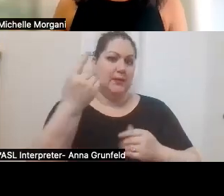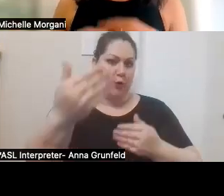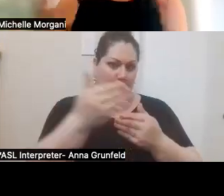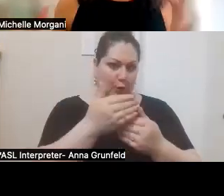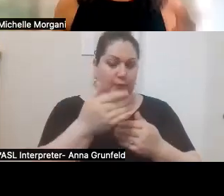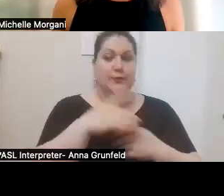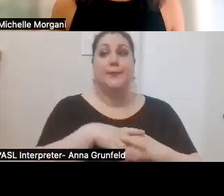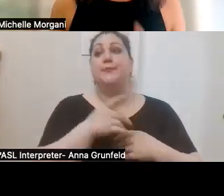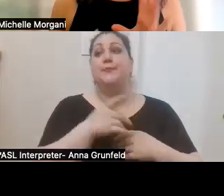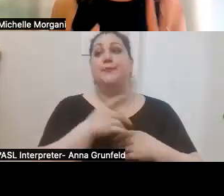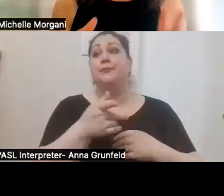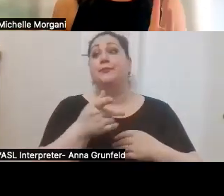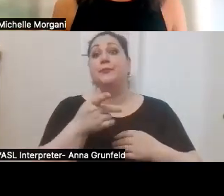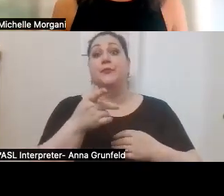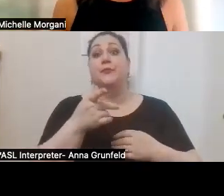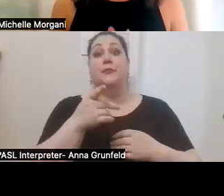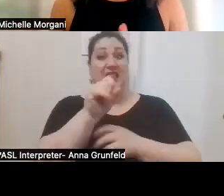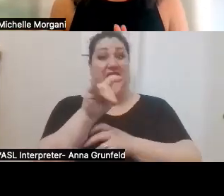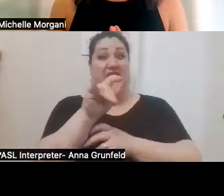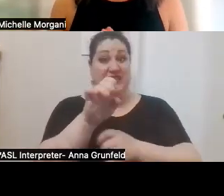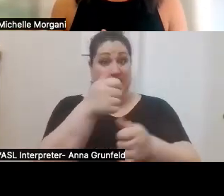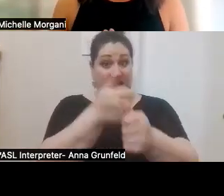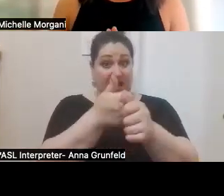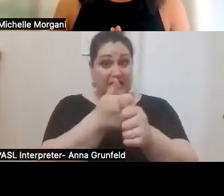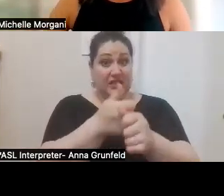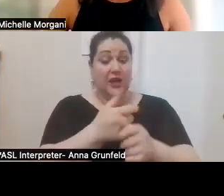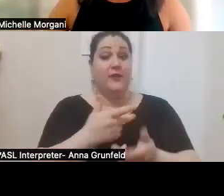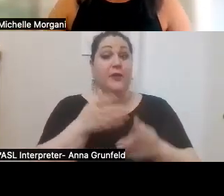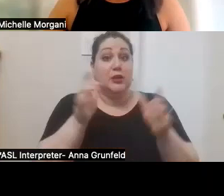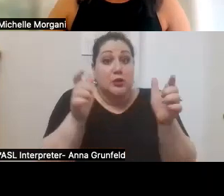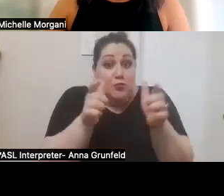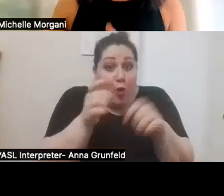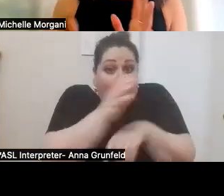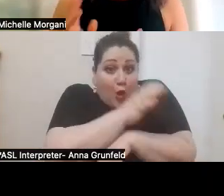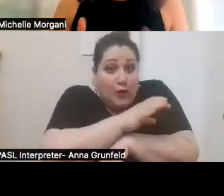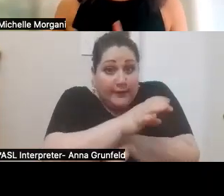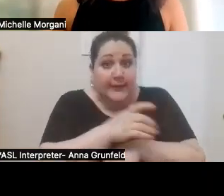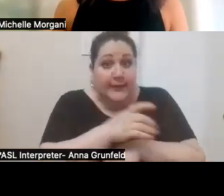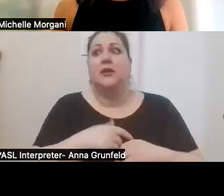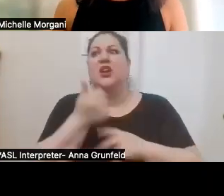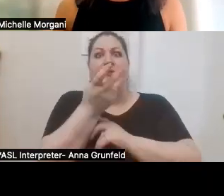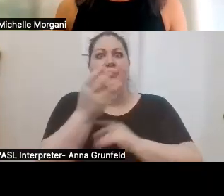are they only in a few, a few particular client rooms, how is that going to look.